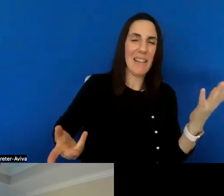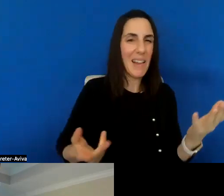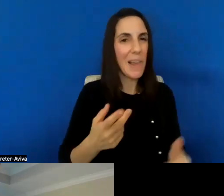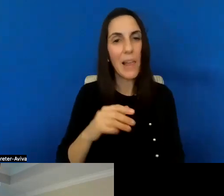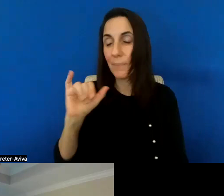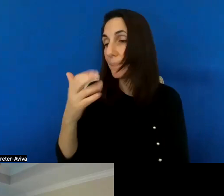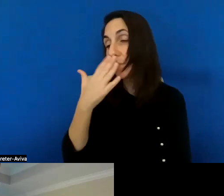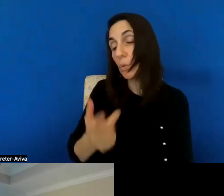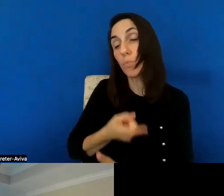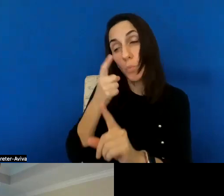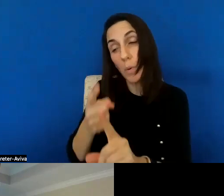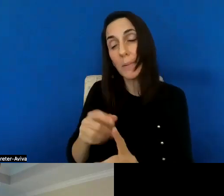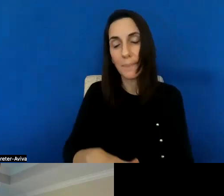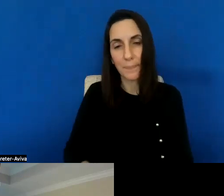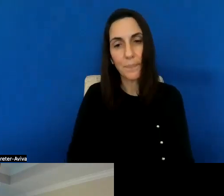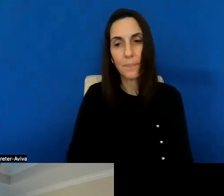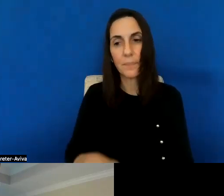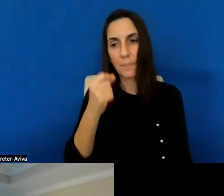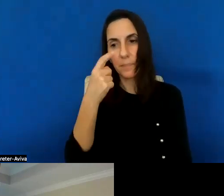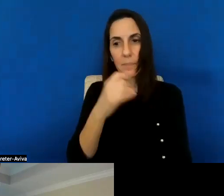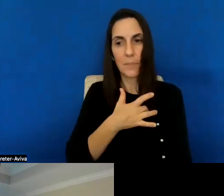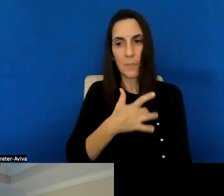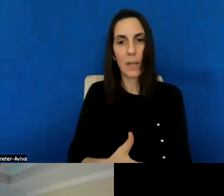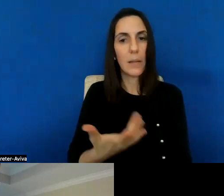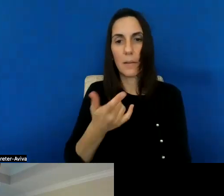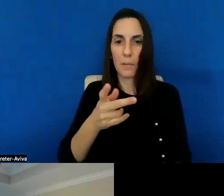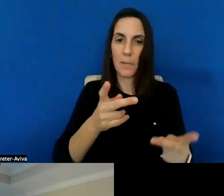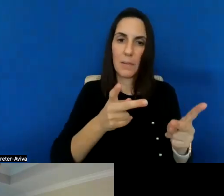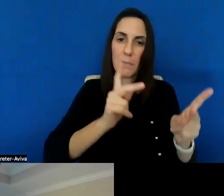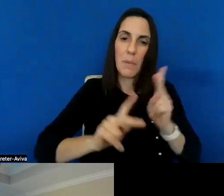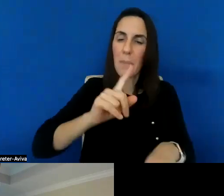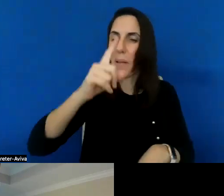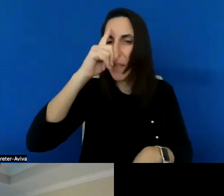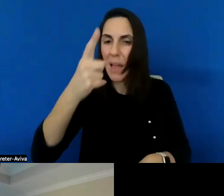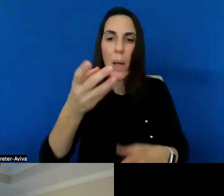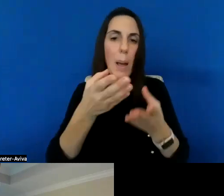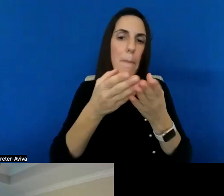point, right? Because typically when individuals think a public benefit programs such as supplemental